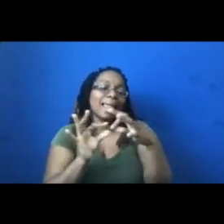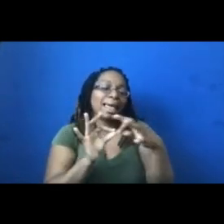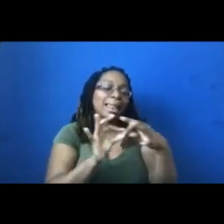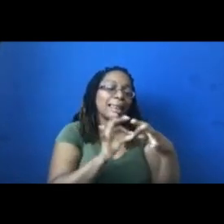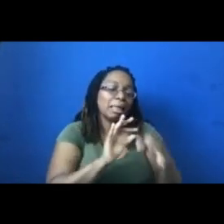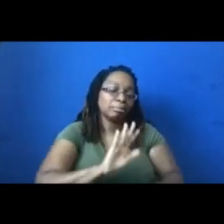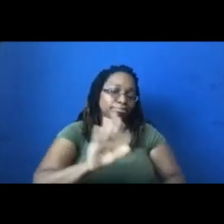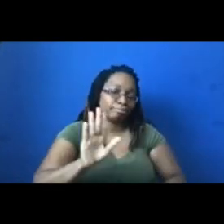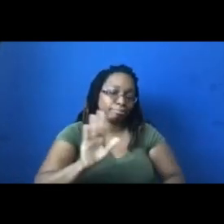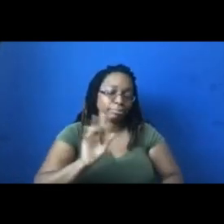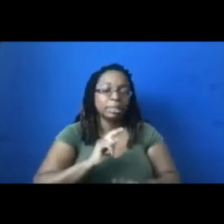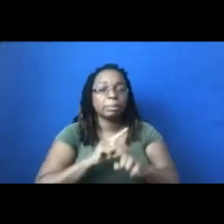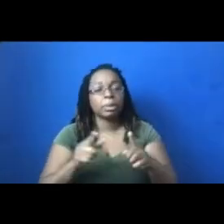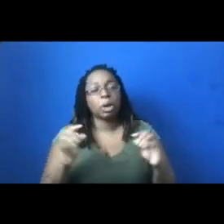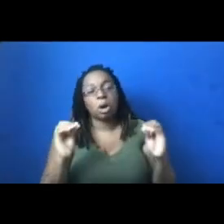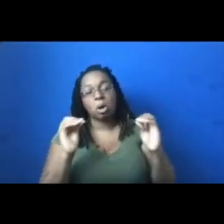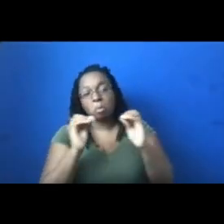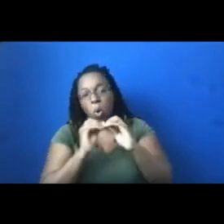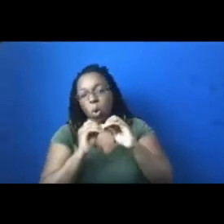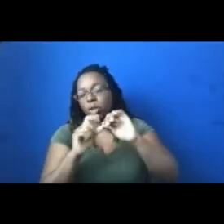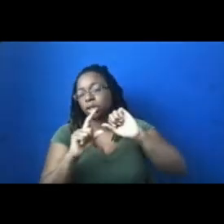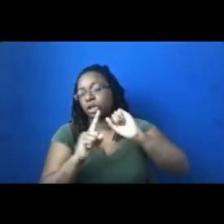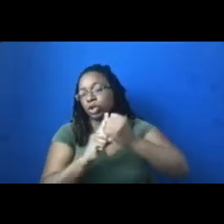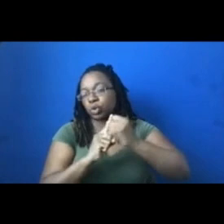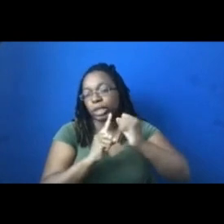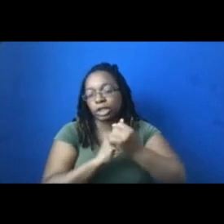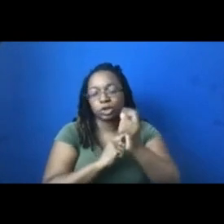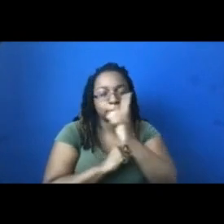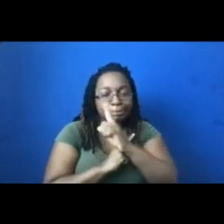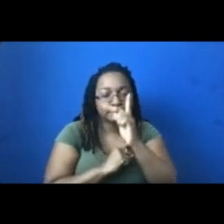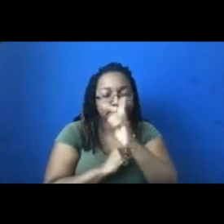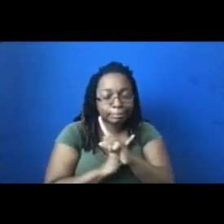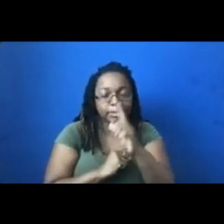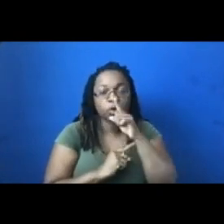help you see the way you can conceive of your project, in